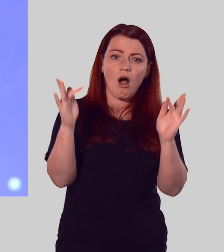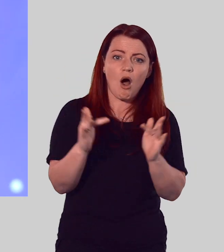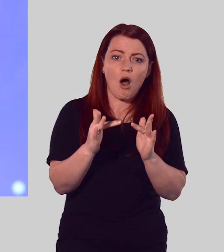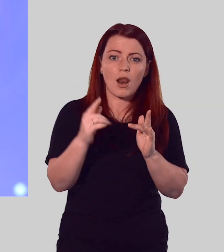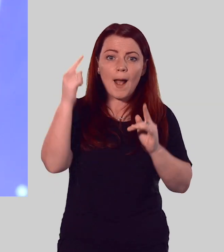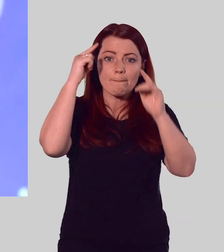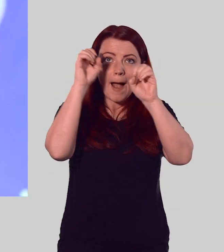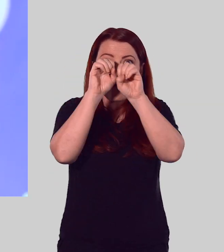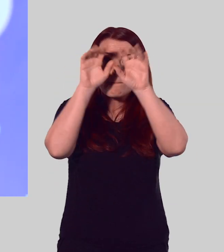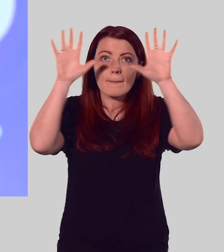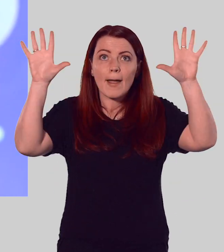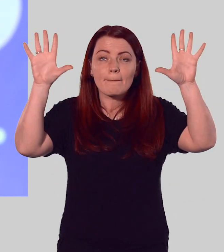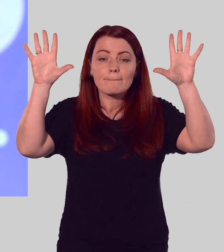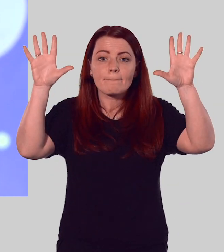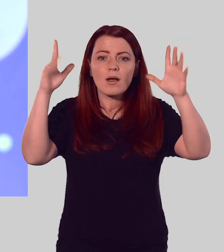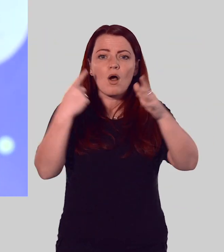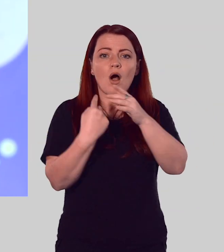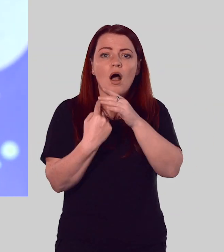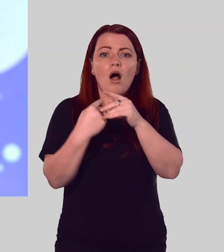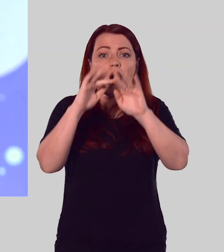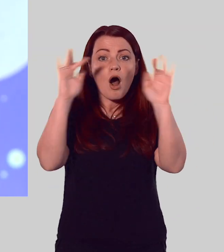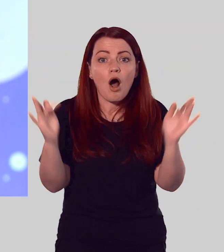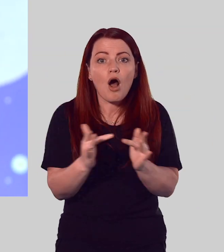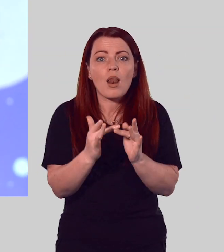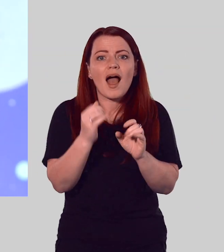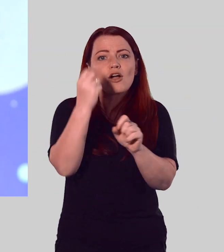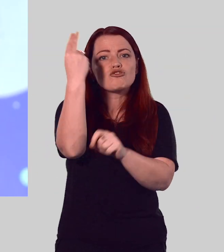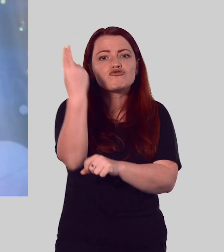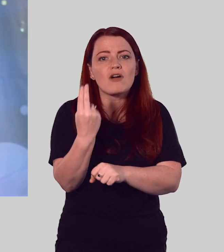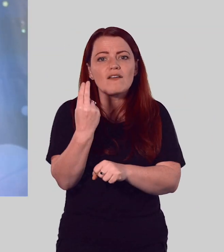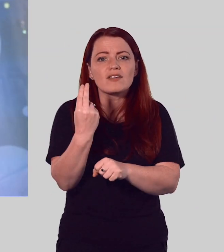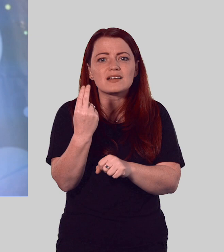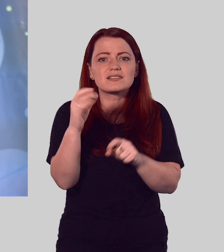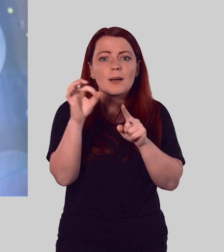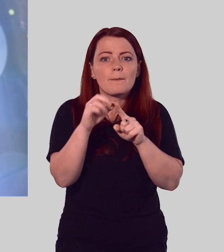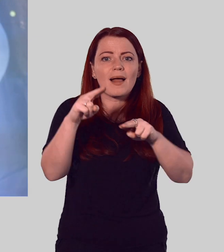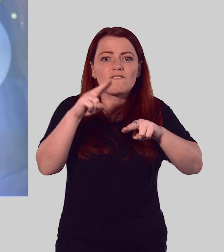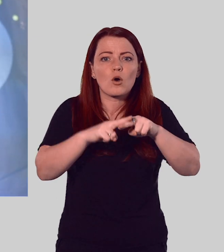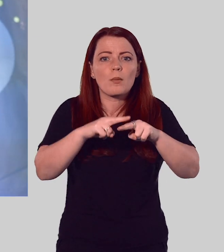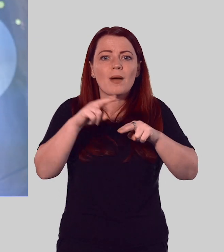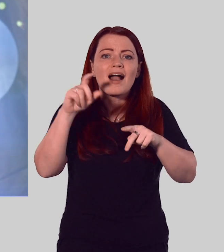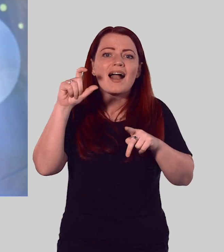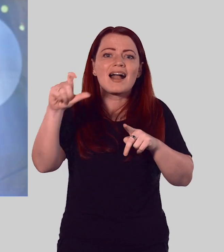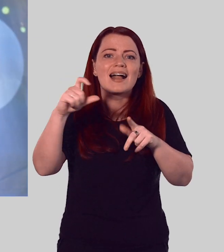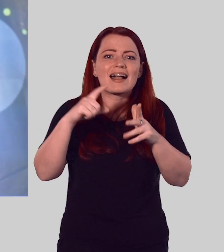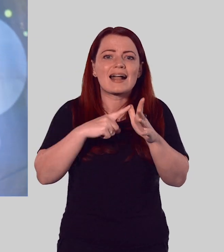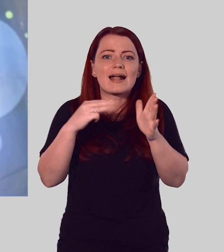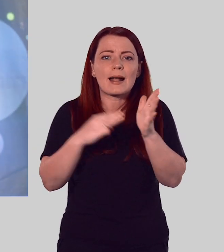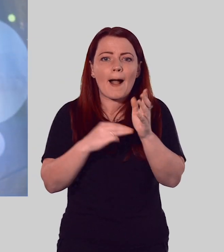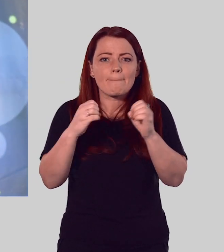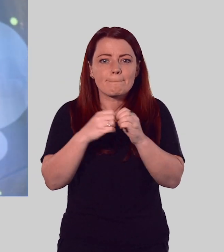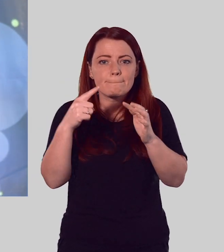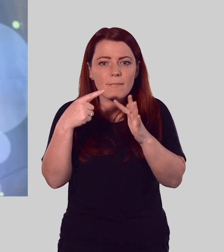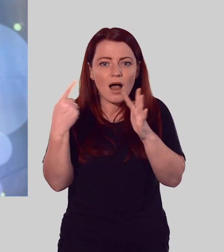such as the online graphics platform Canva. There are also text-based online platforms